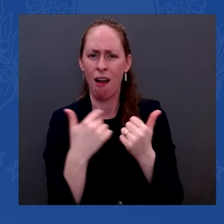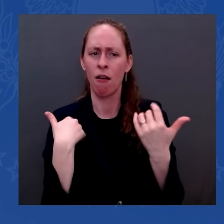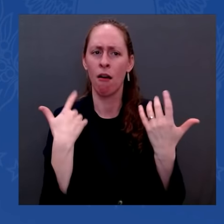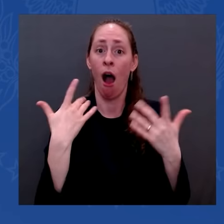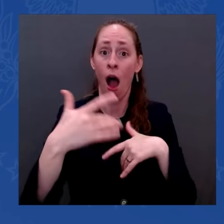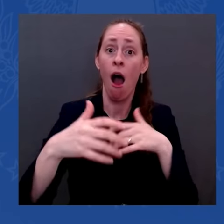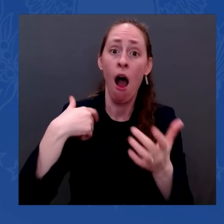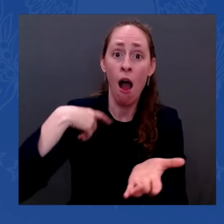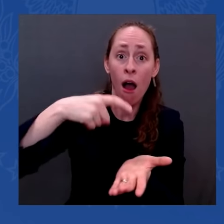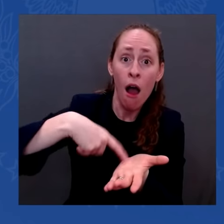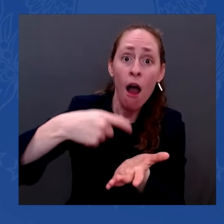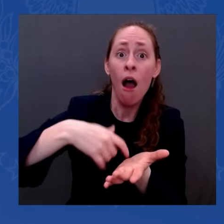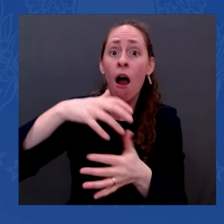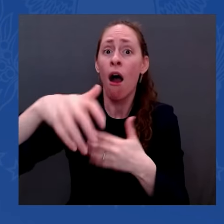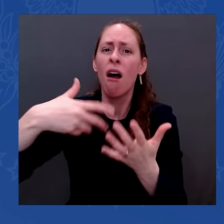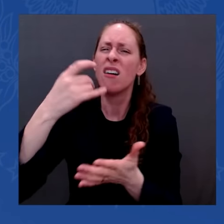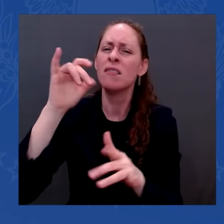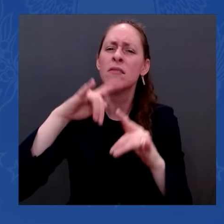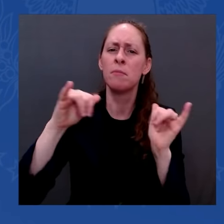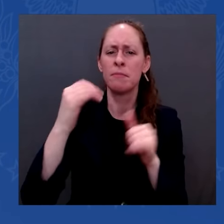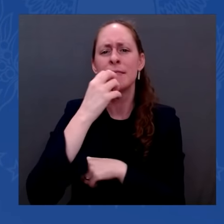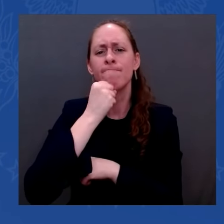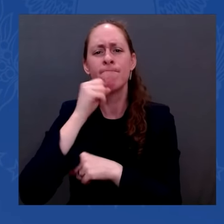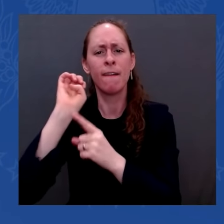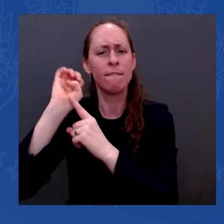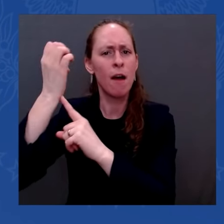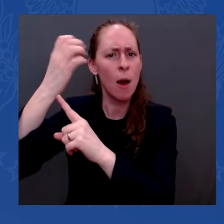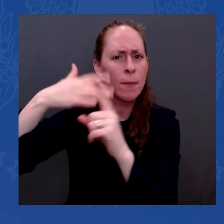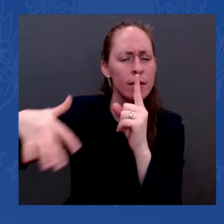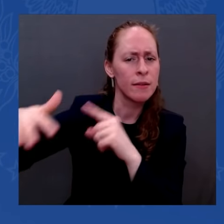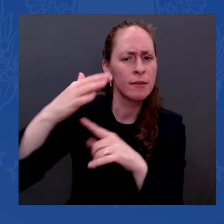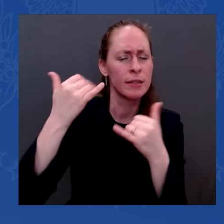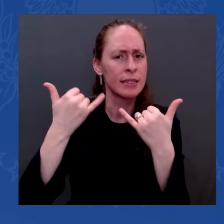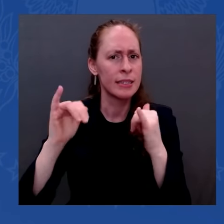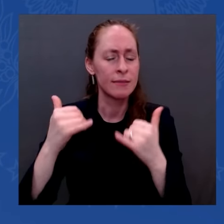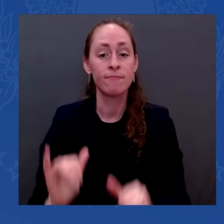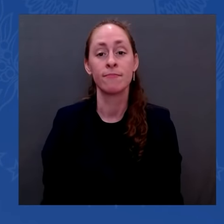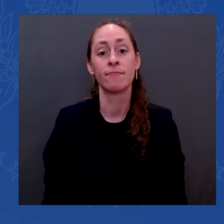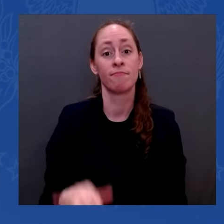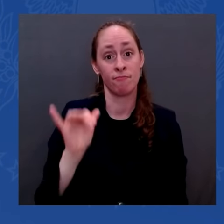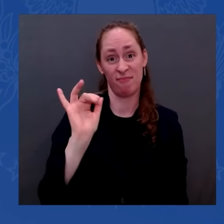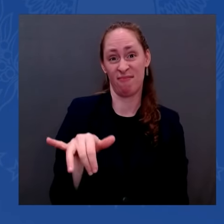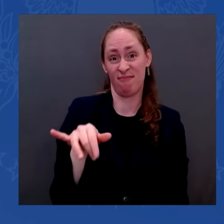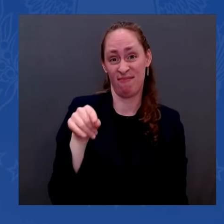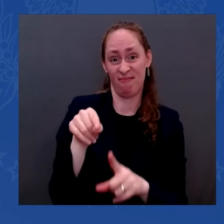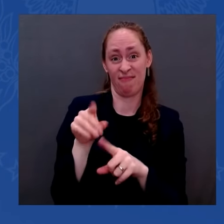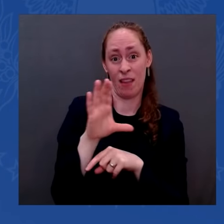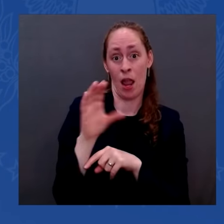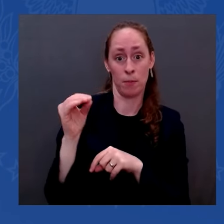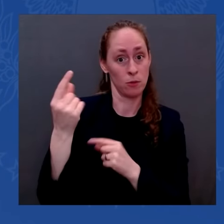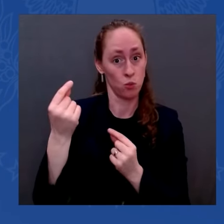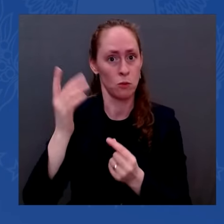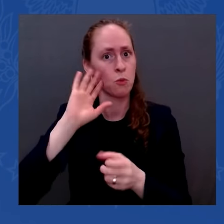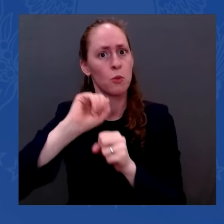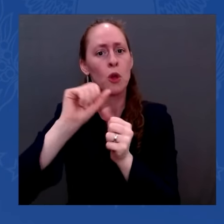with Ford and Volvo to recycle lithium-ion batteries so you'll be able to produce more of those batteries,